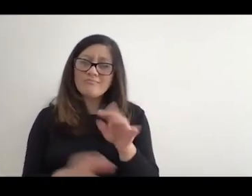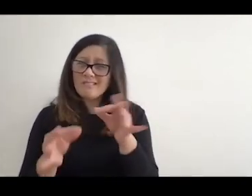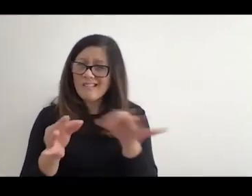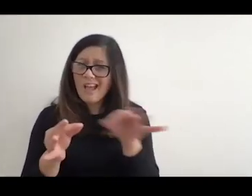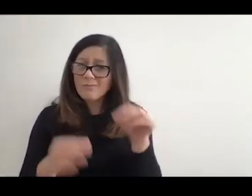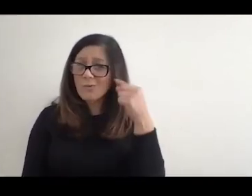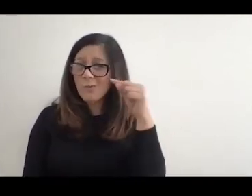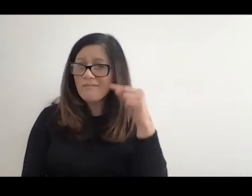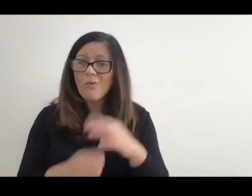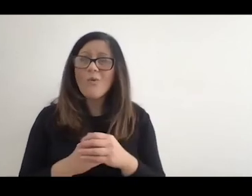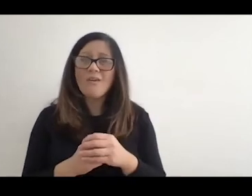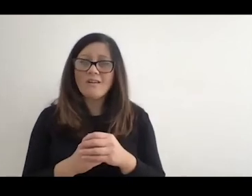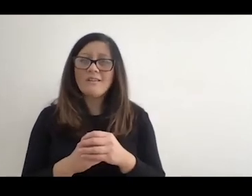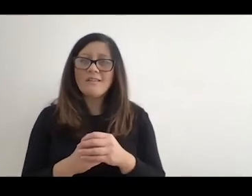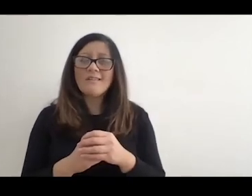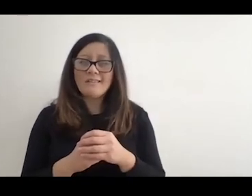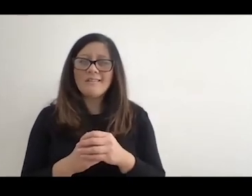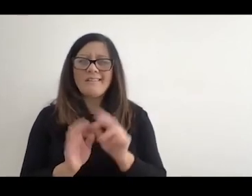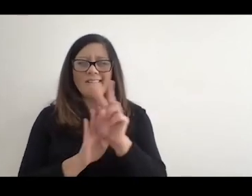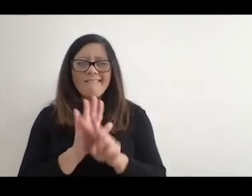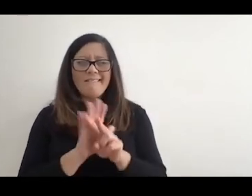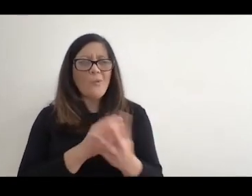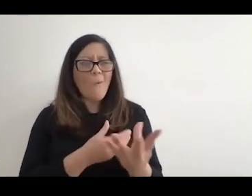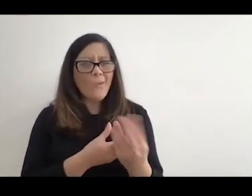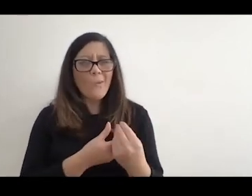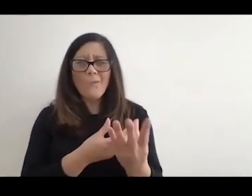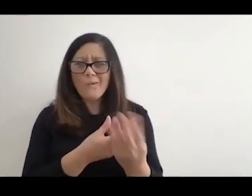In order for the video to be inclusive.